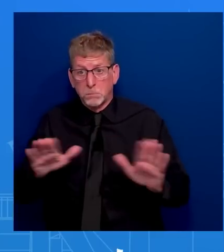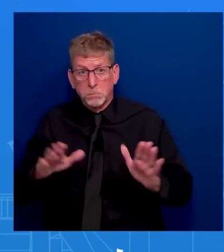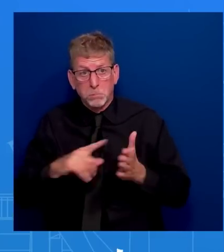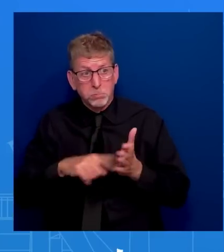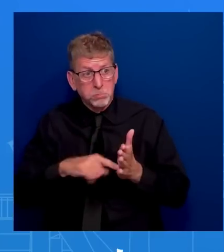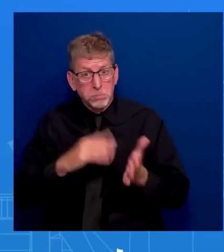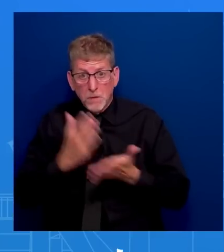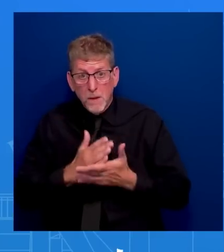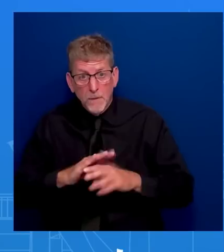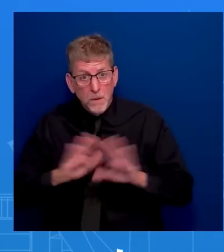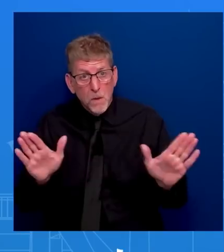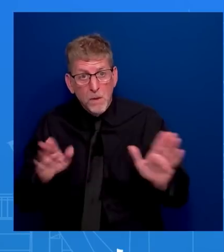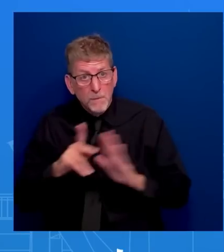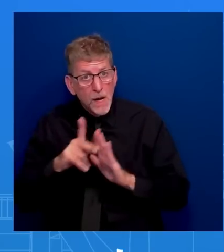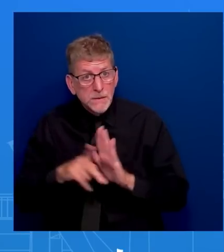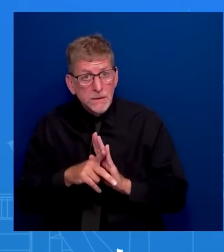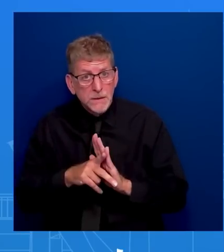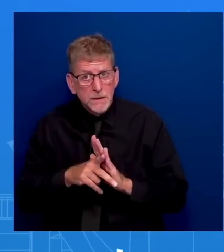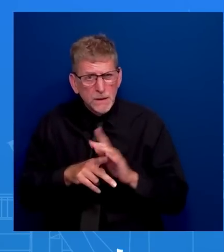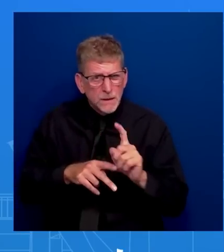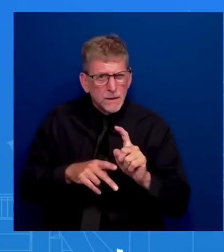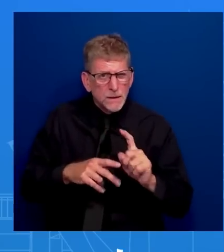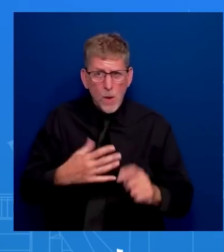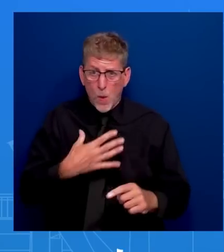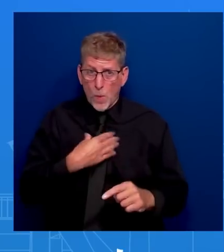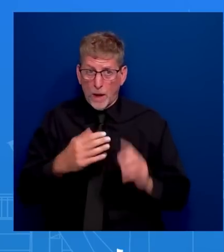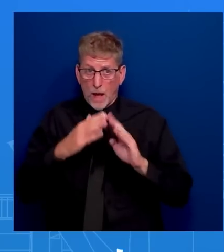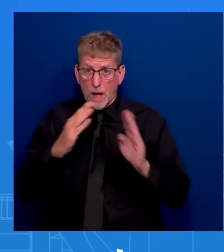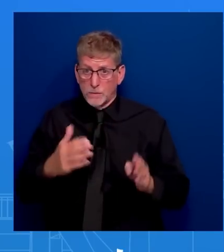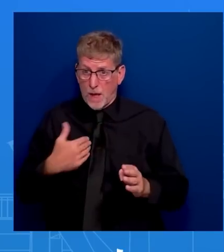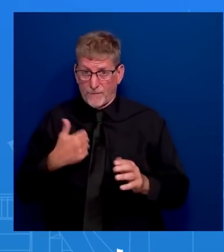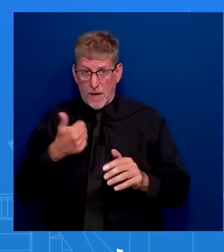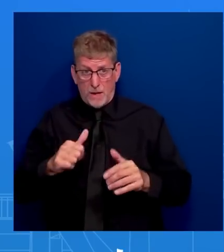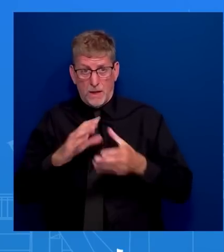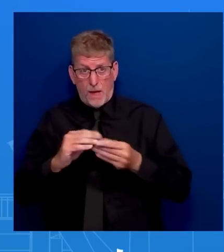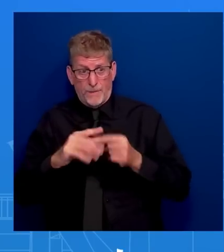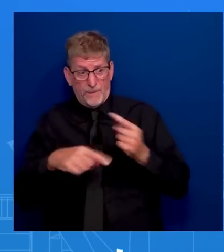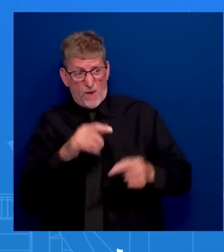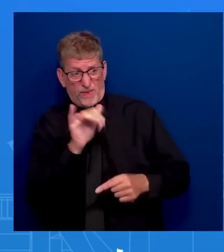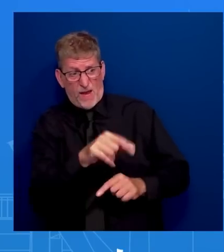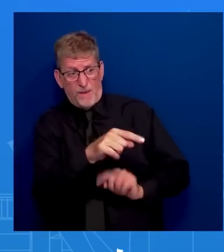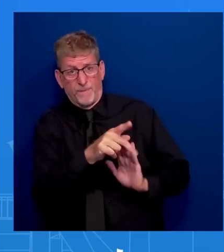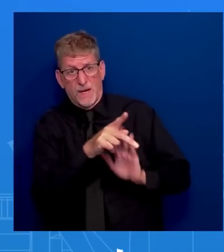to eliminate the program. So I'm just wondering: What took so long? Did the President want it to be done earlier?